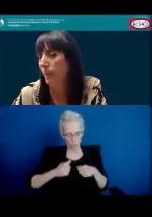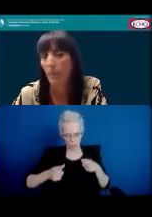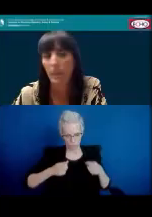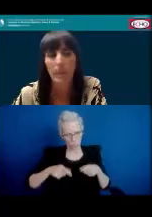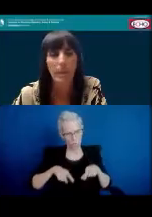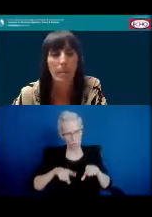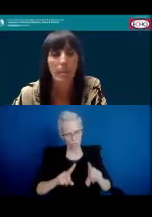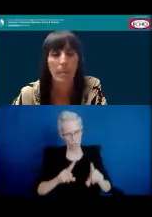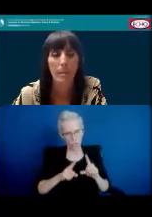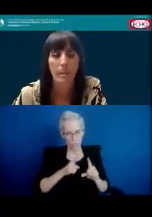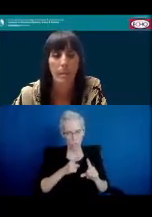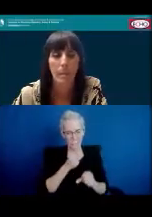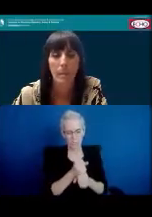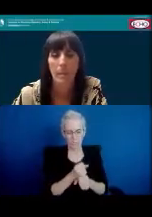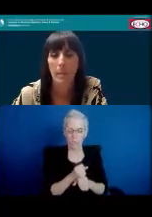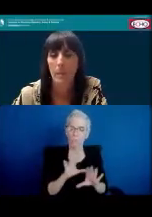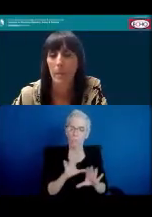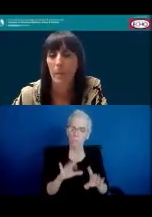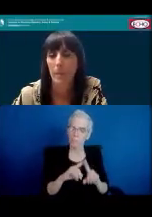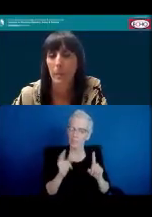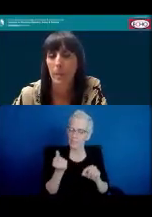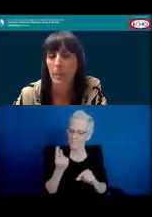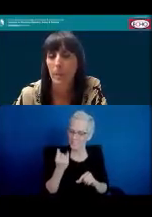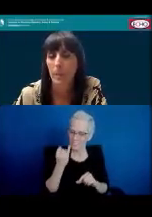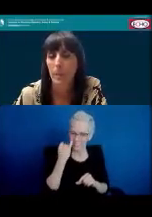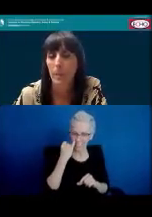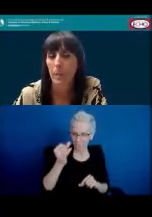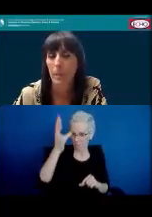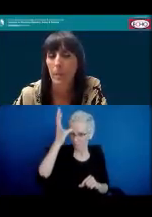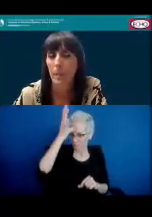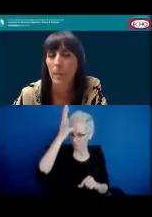families whereby the father led the child completely dominate